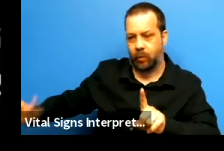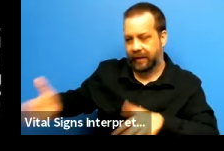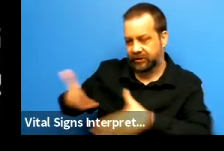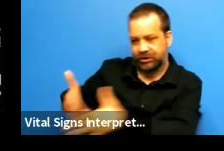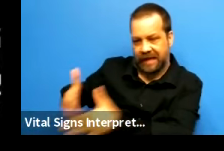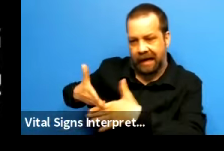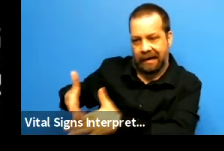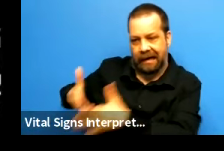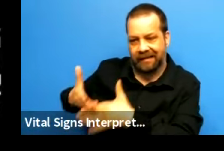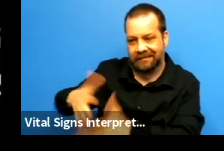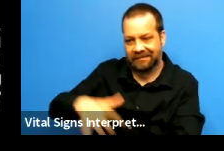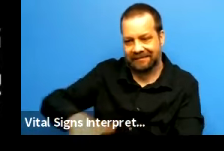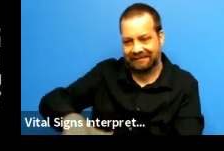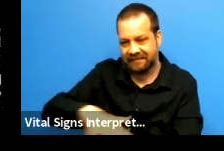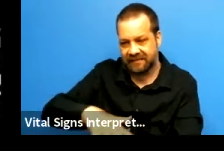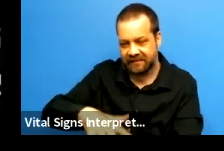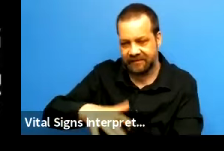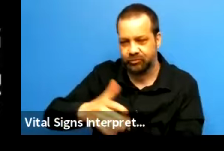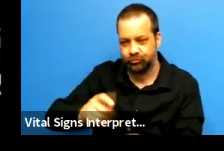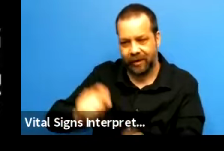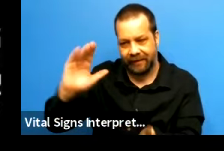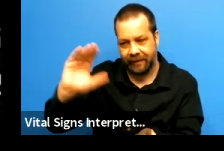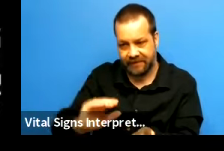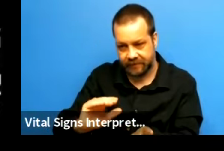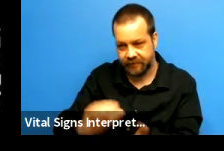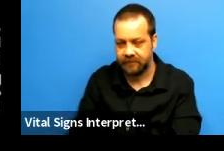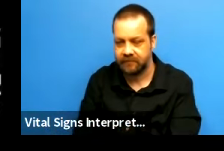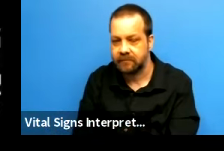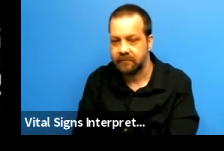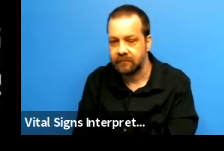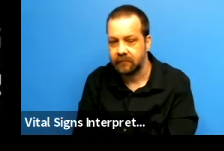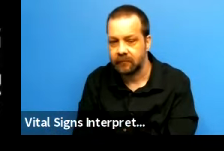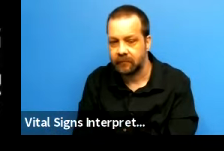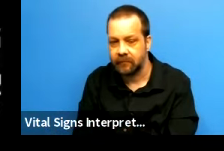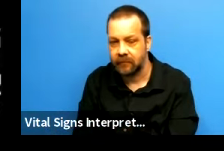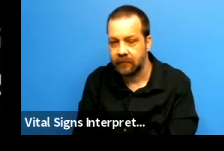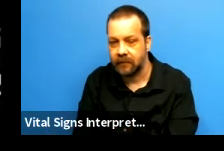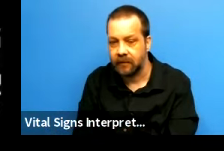When it is possible, minimize contact with customers or delivery people.